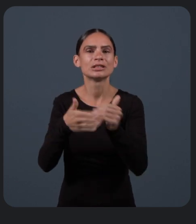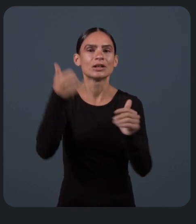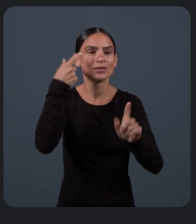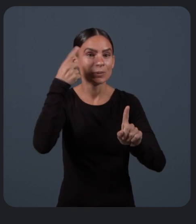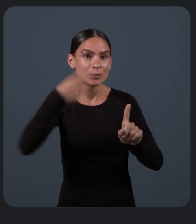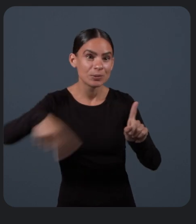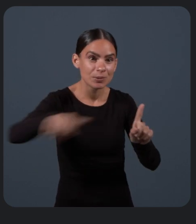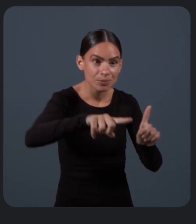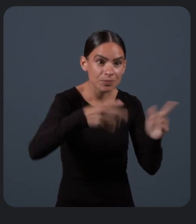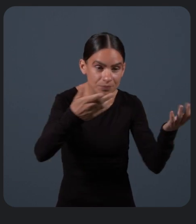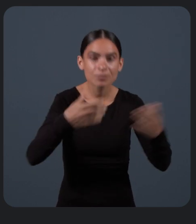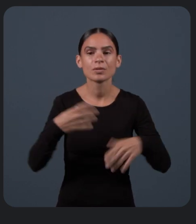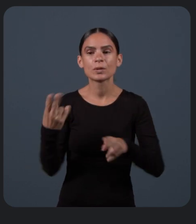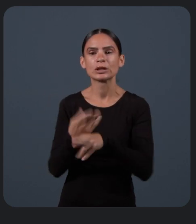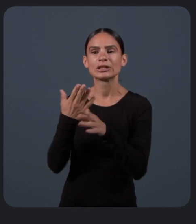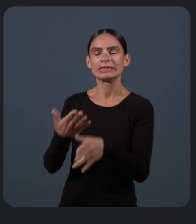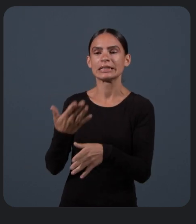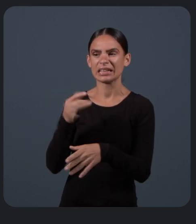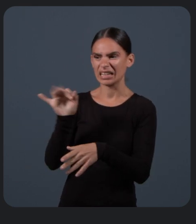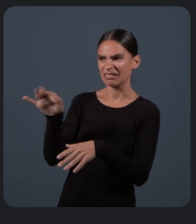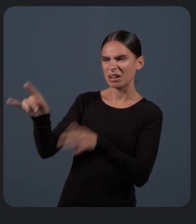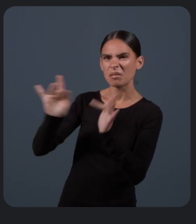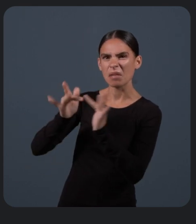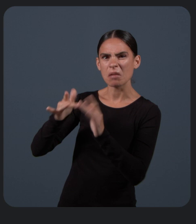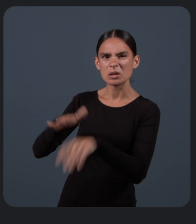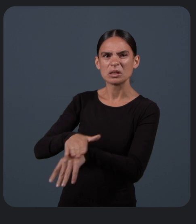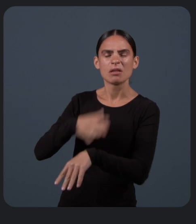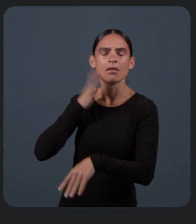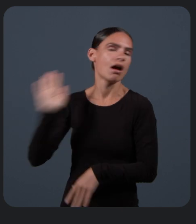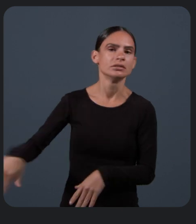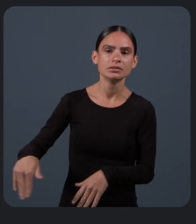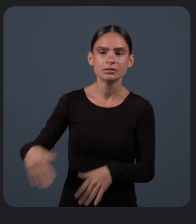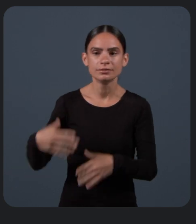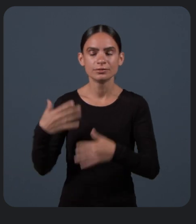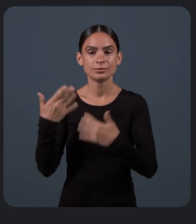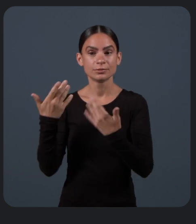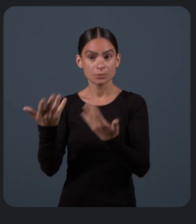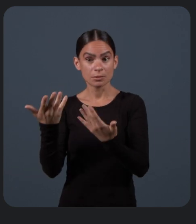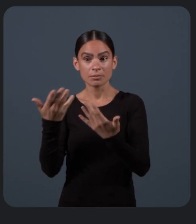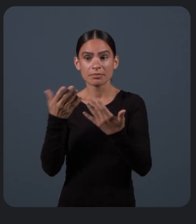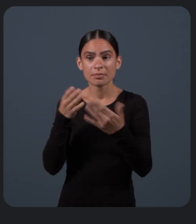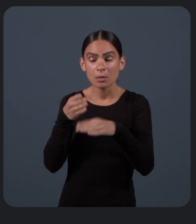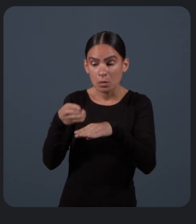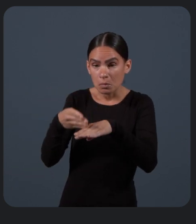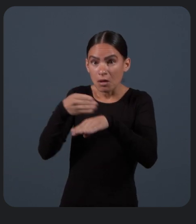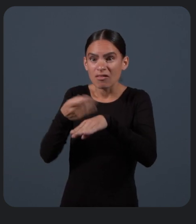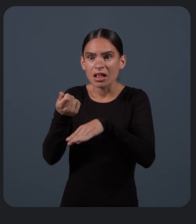Now users are quick to abandon slow websites so even small performance improvements can make a big difference.